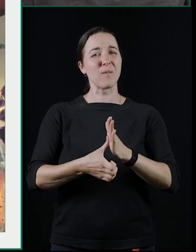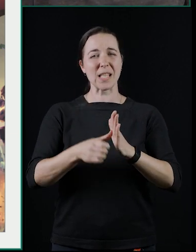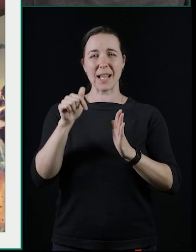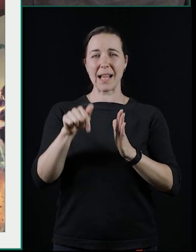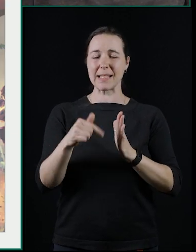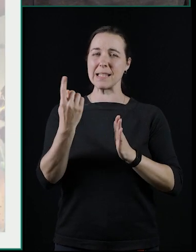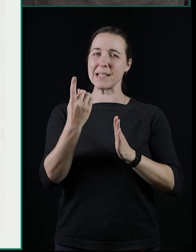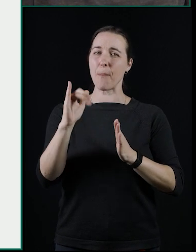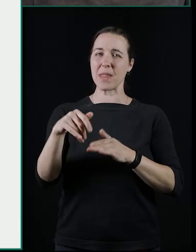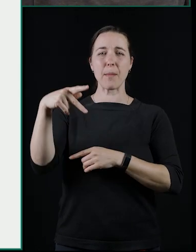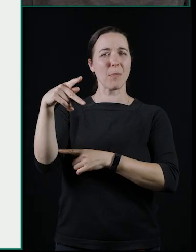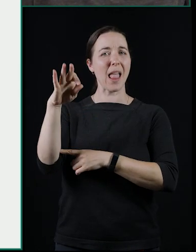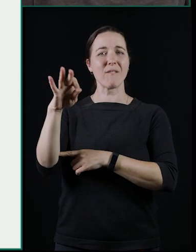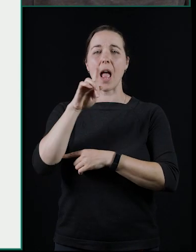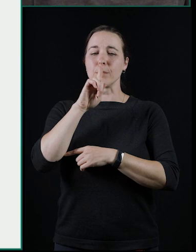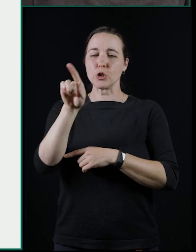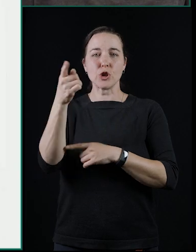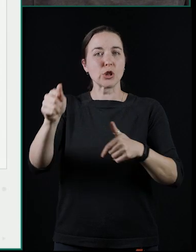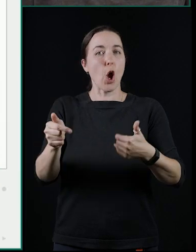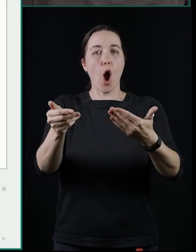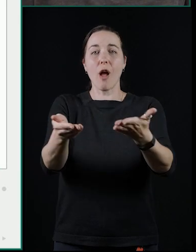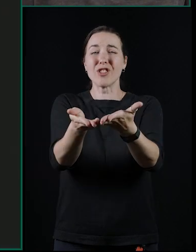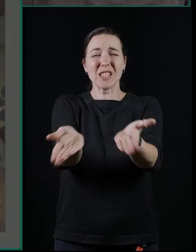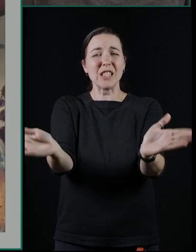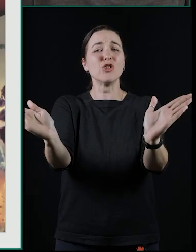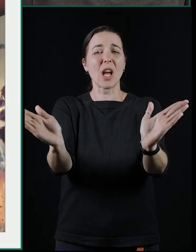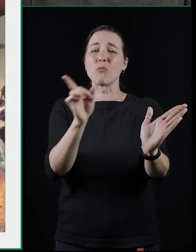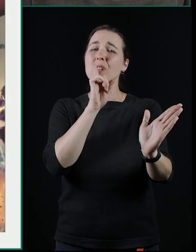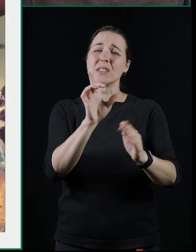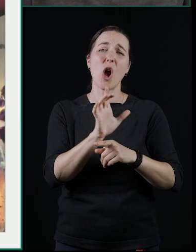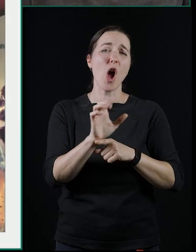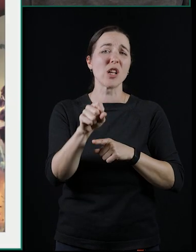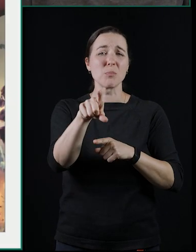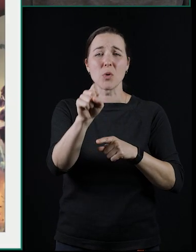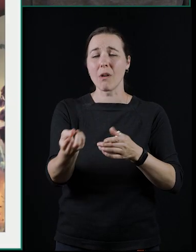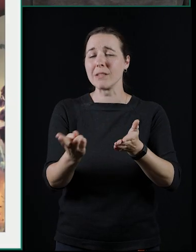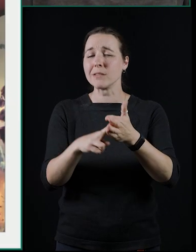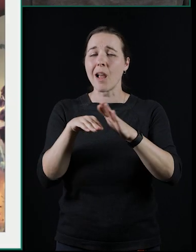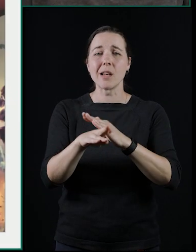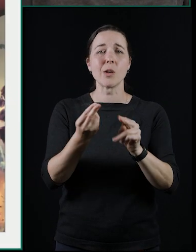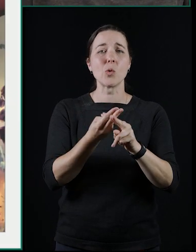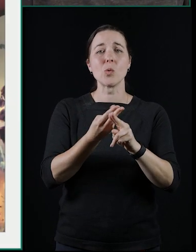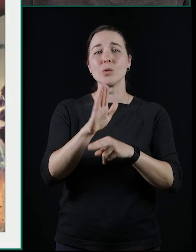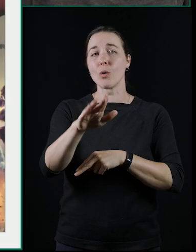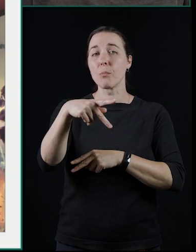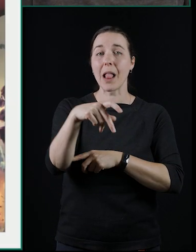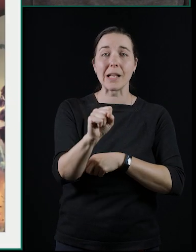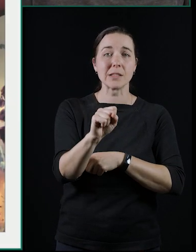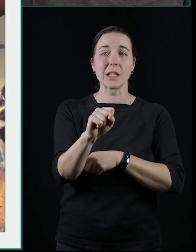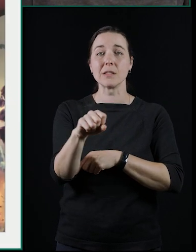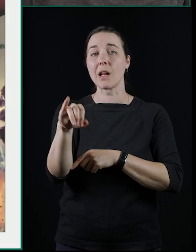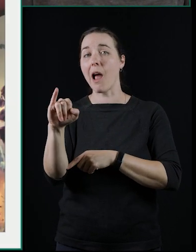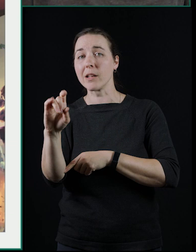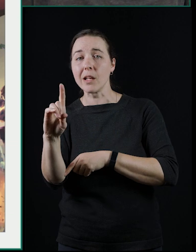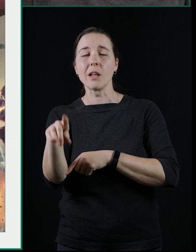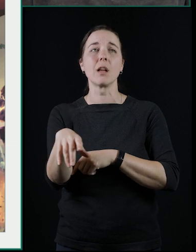is something that PlayFab just offers in general. It's very awesome. You can sign in using your PlayStation, PSID